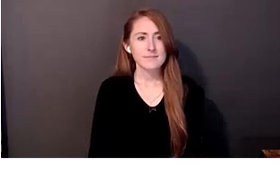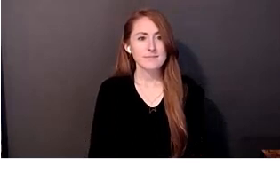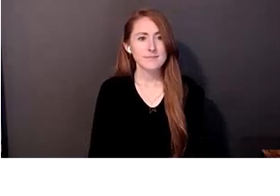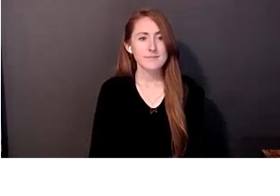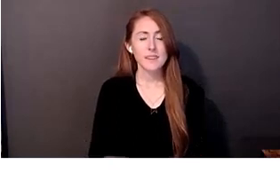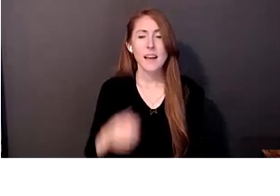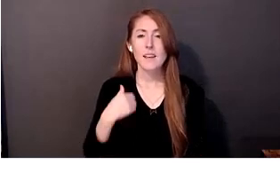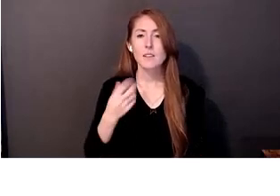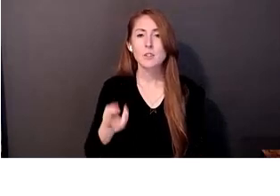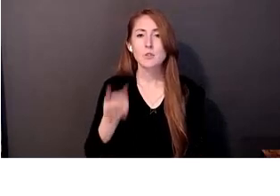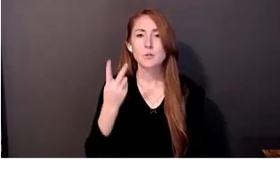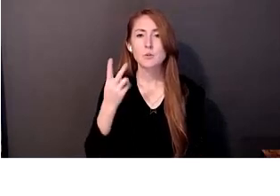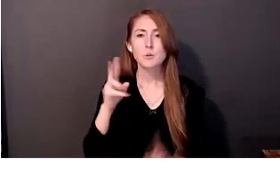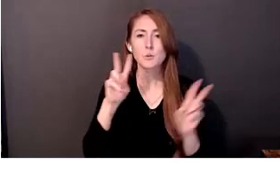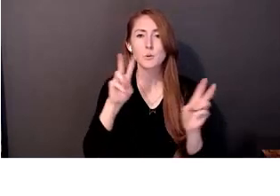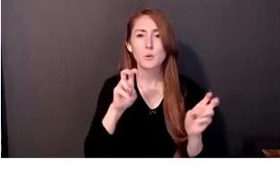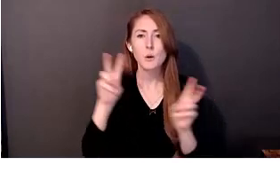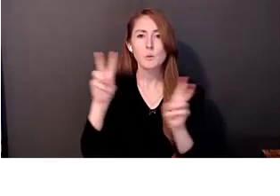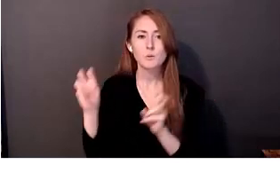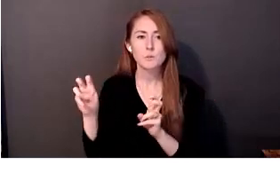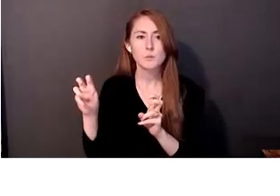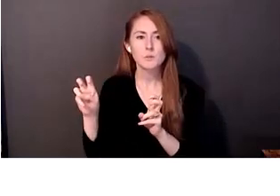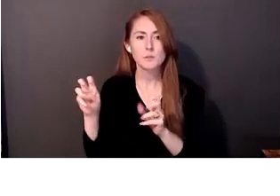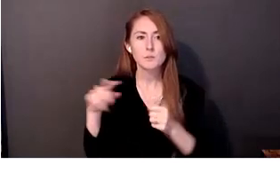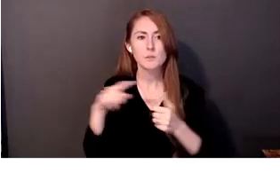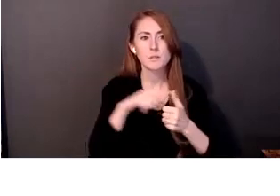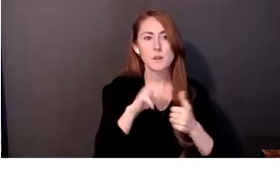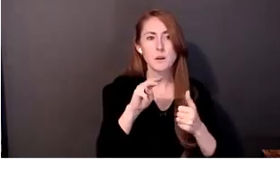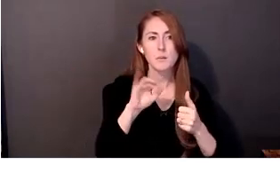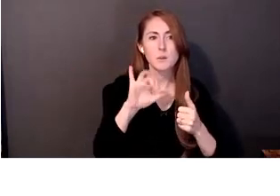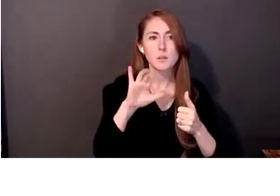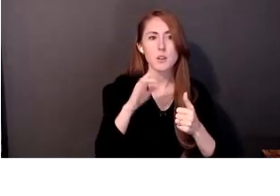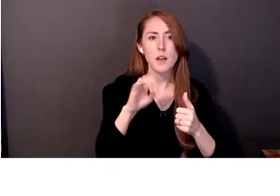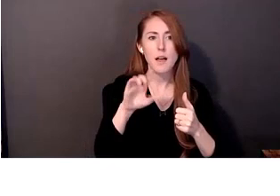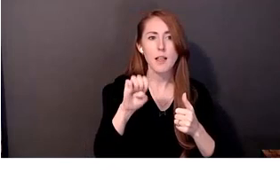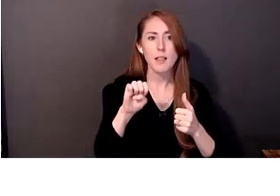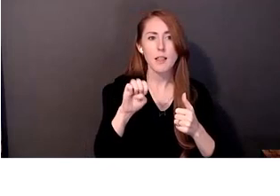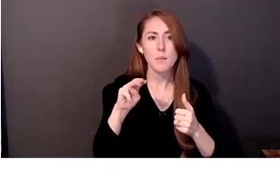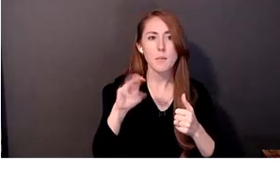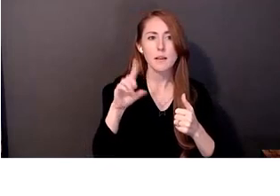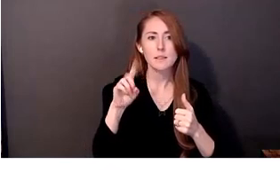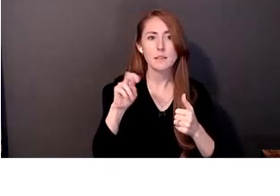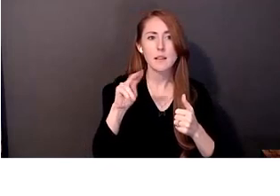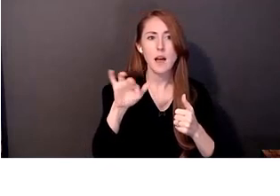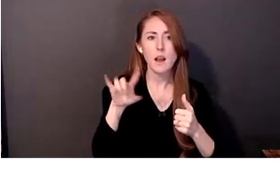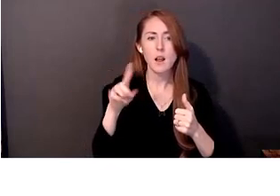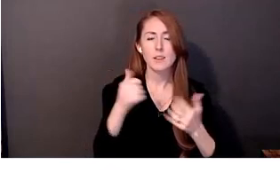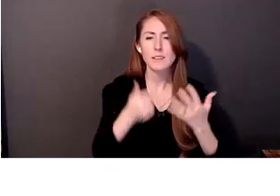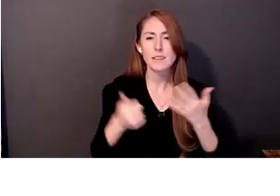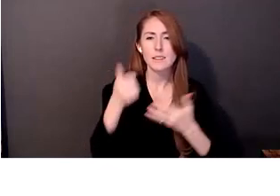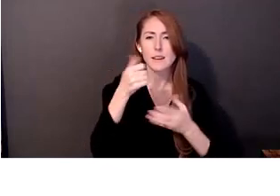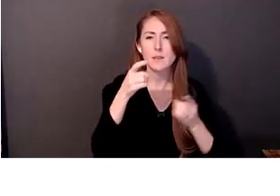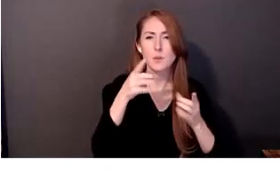The first one is from Michelle McDonald, who is the executive director of Brain Injury Canada.